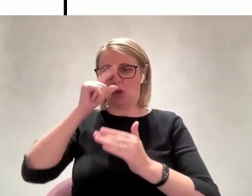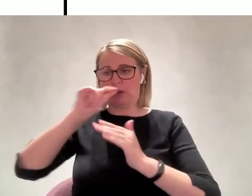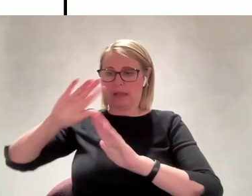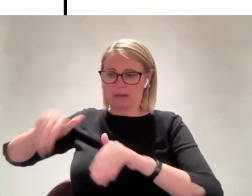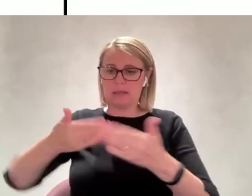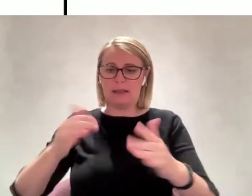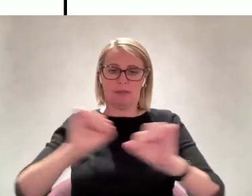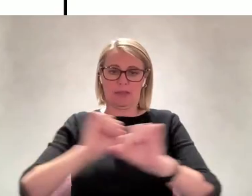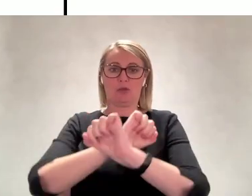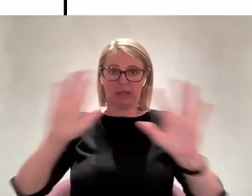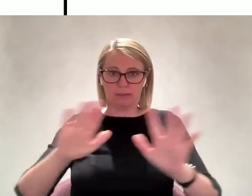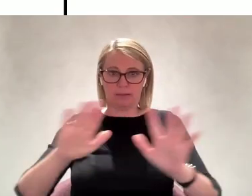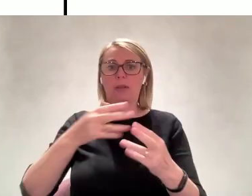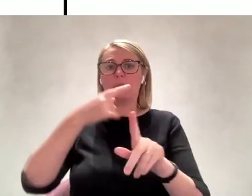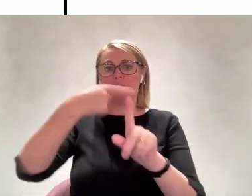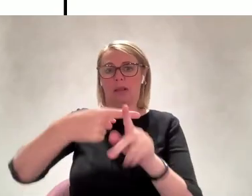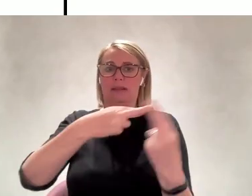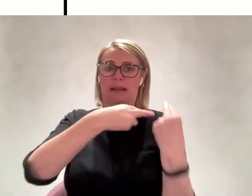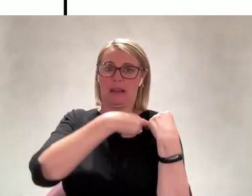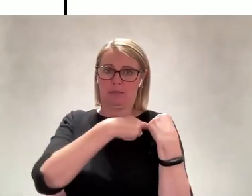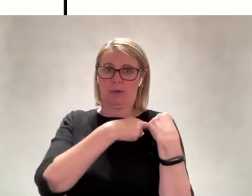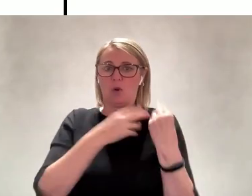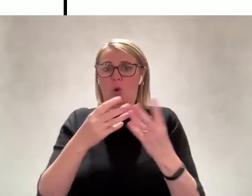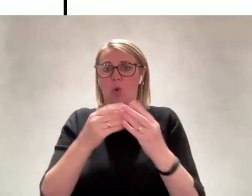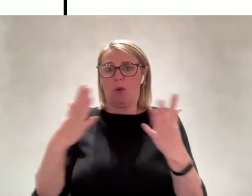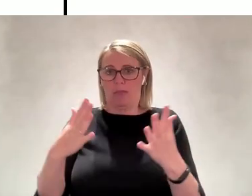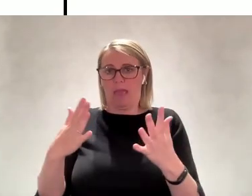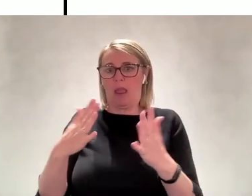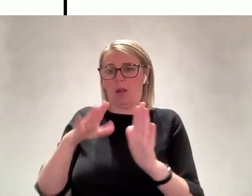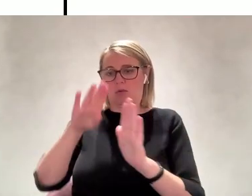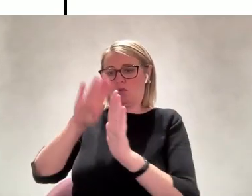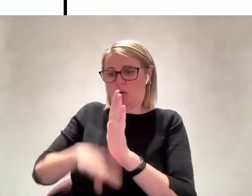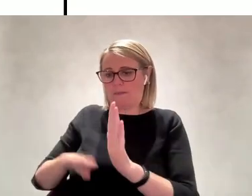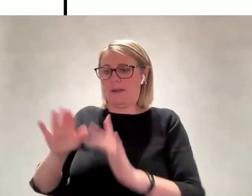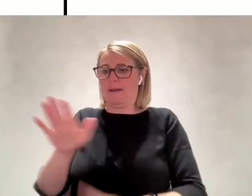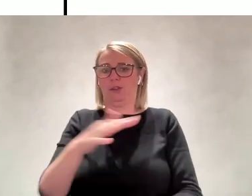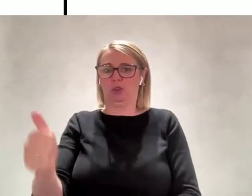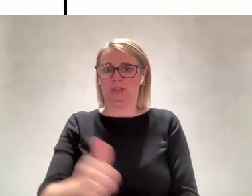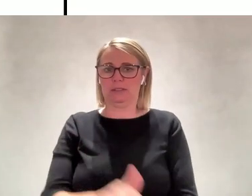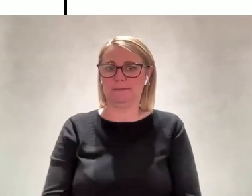deliver that transparency and accountability without sacrificing efficiency.